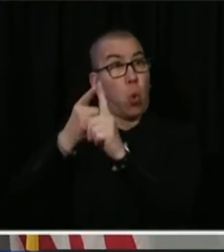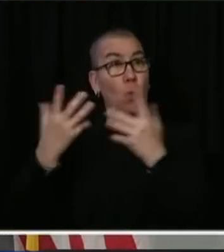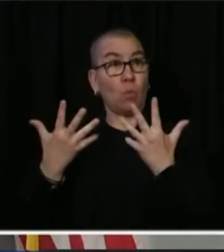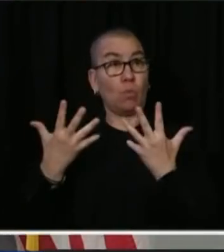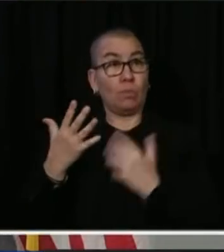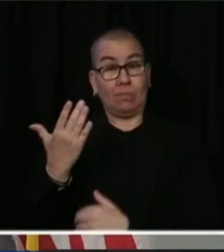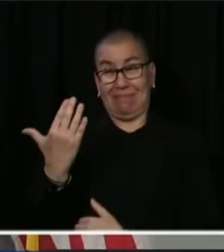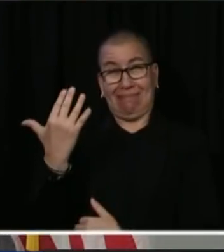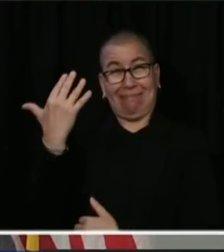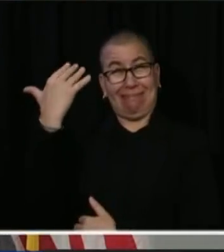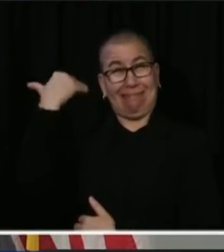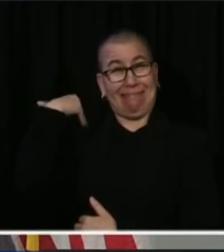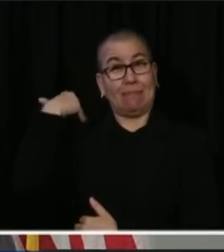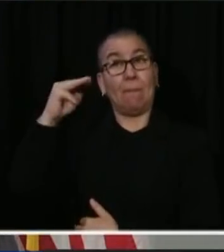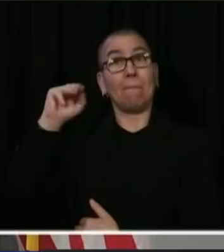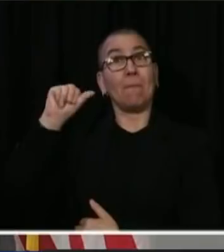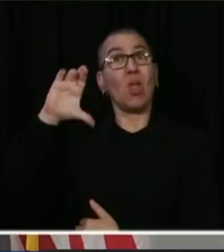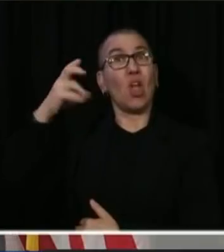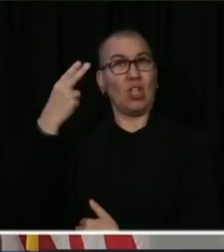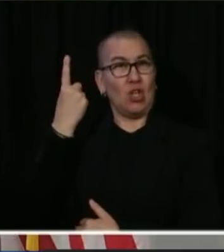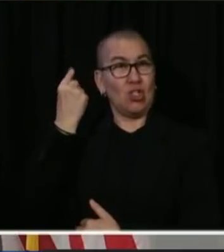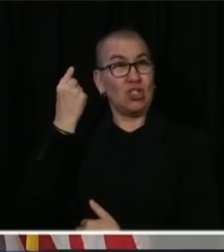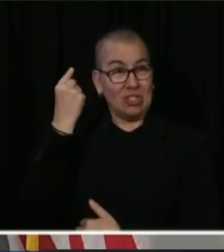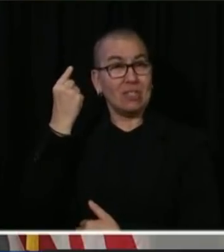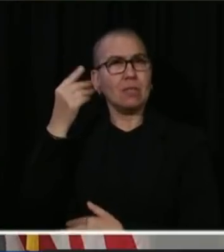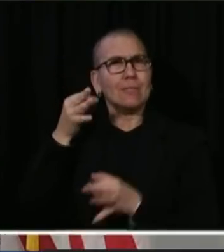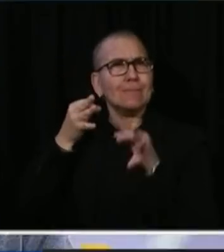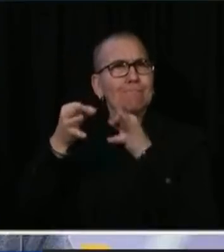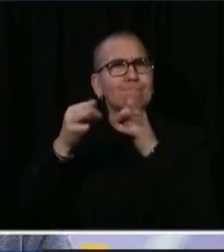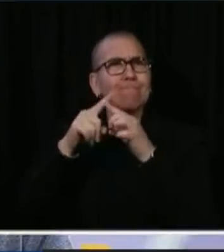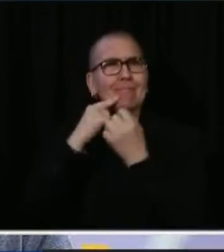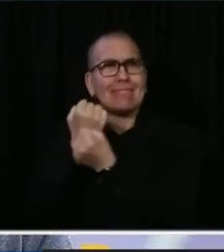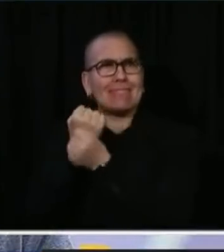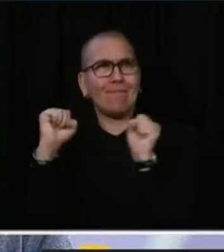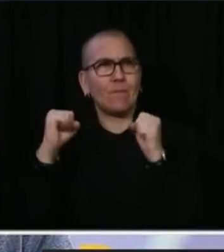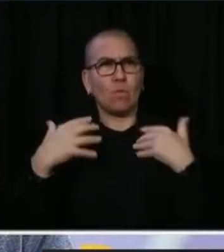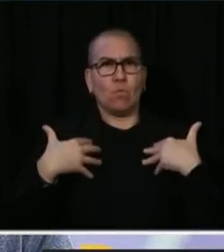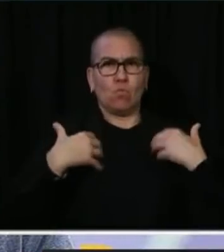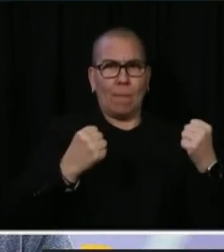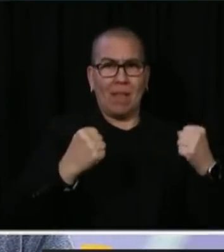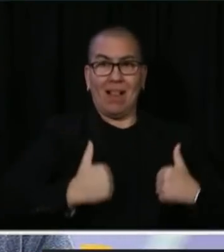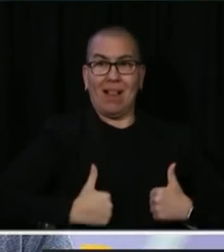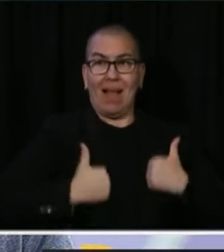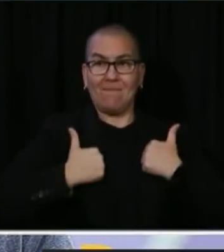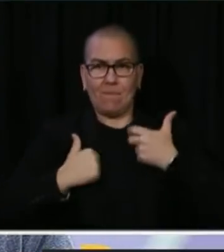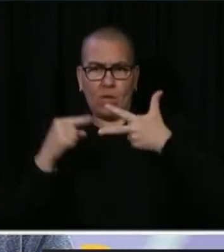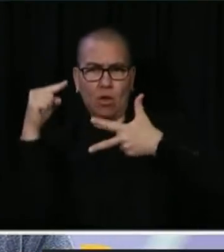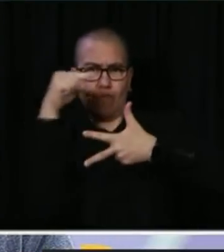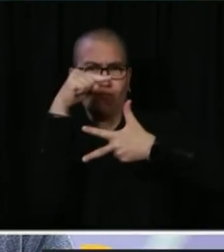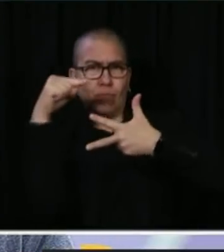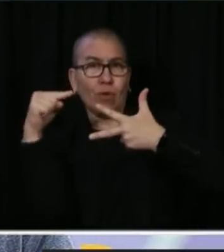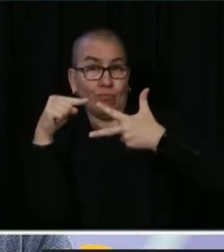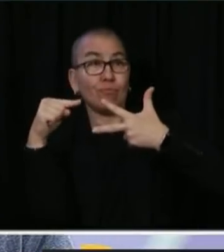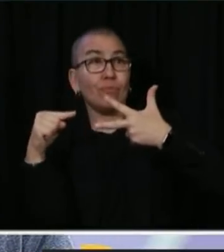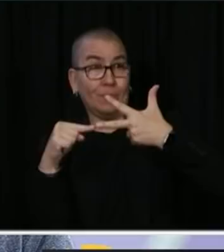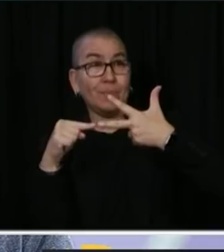AND WE HAVE THE OPPORTUNITY AND WE WILL TAKE A FEW MINUTES TO WALK THROUGH THAT.